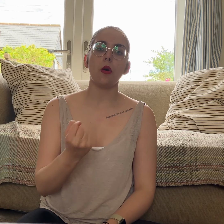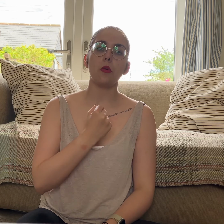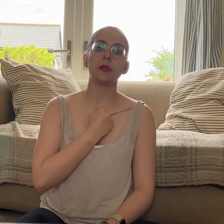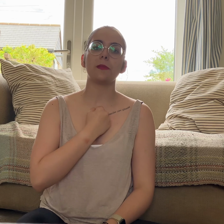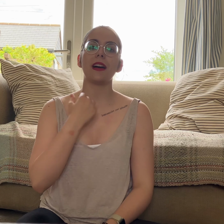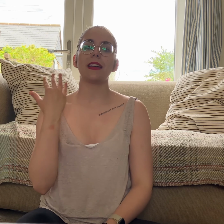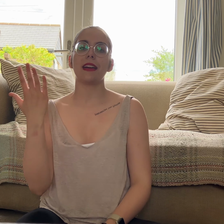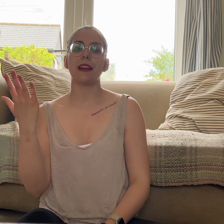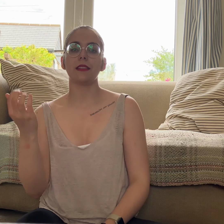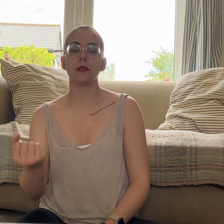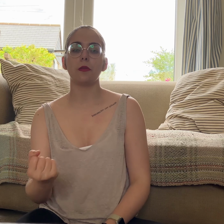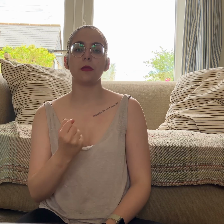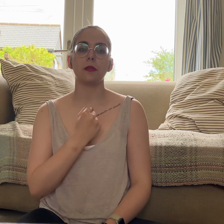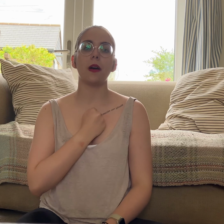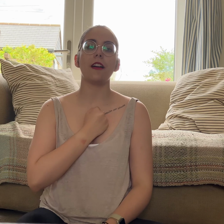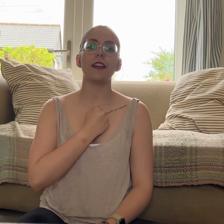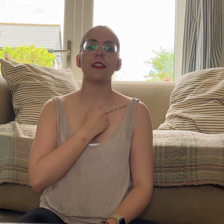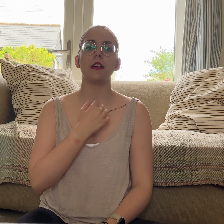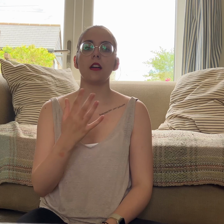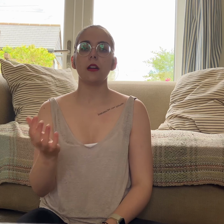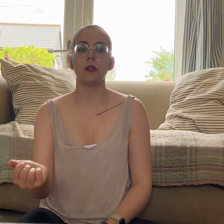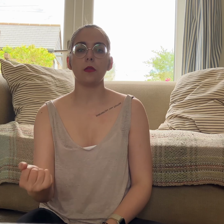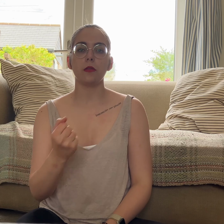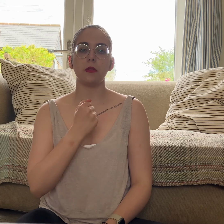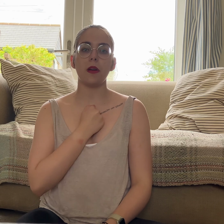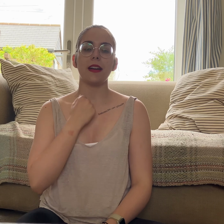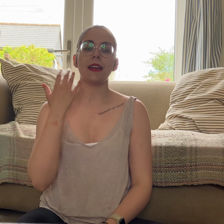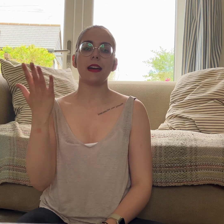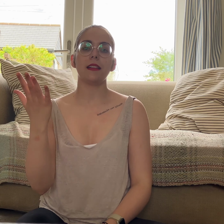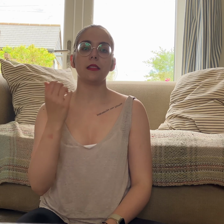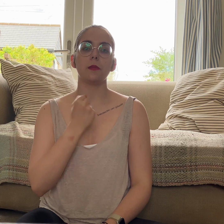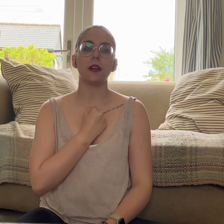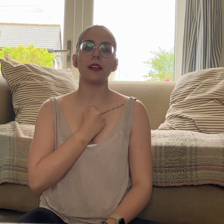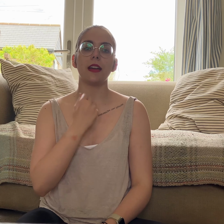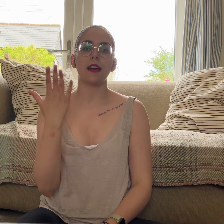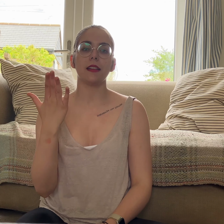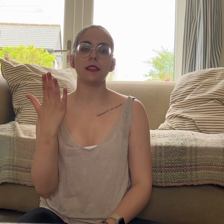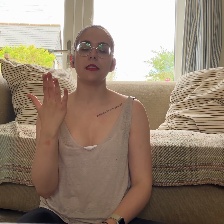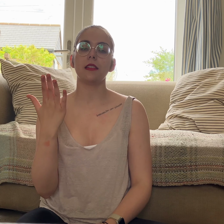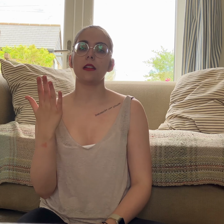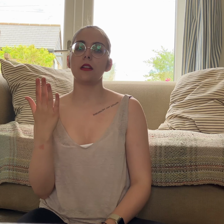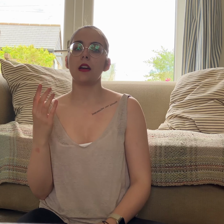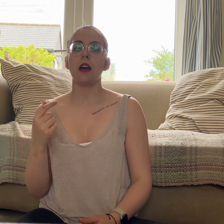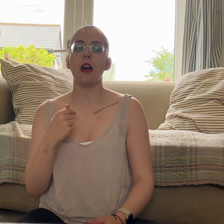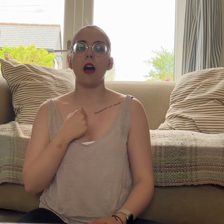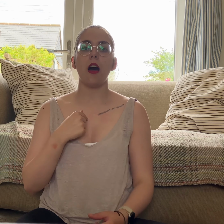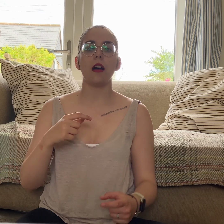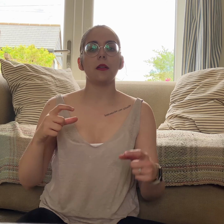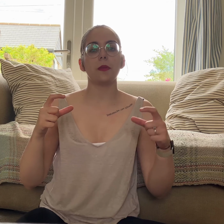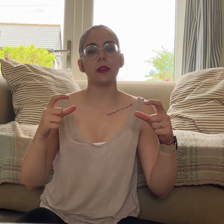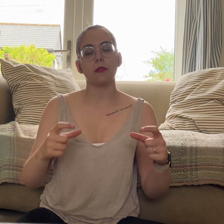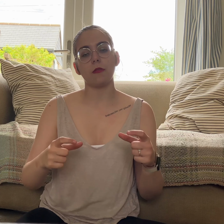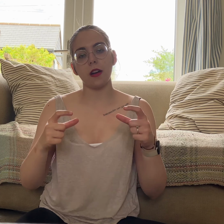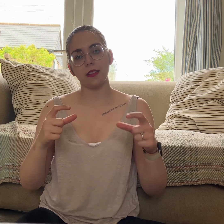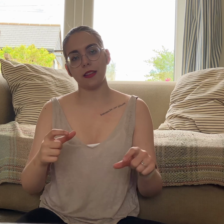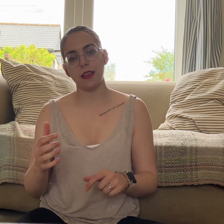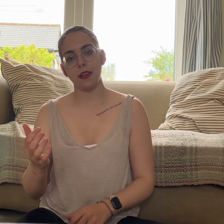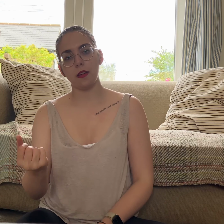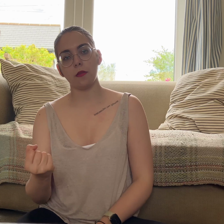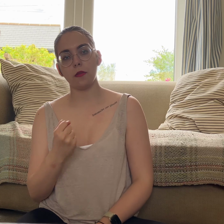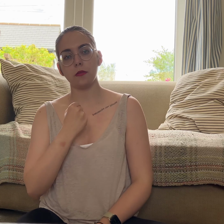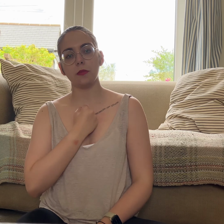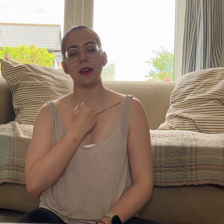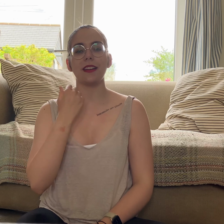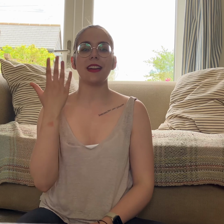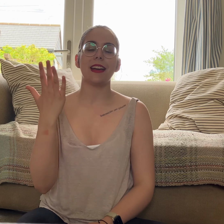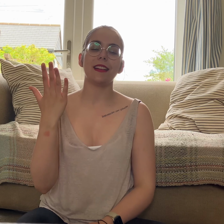Hold my hand, hold my. Hold my hand, my hand. I'll be right here, hold my hand.